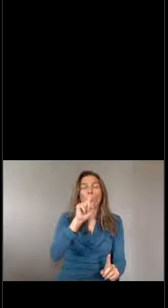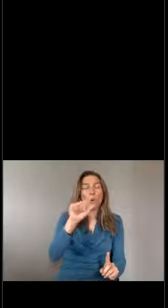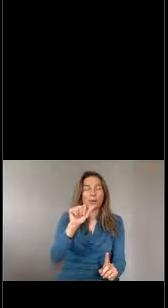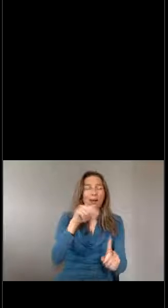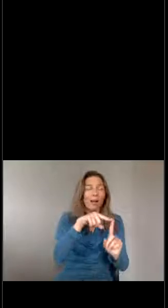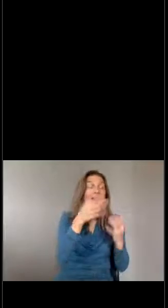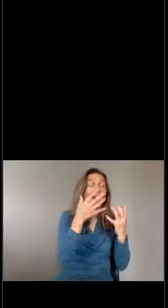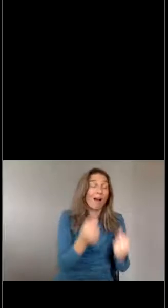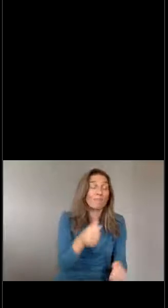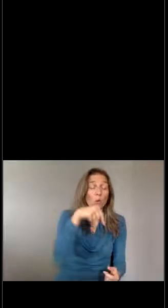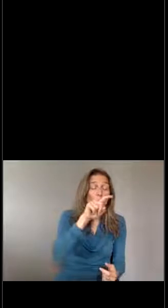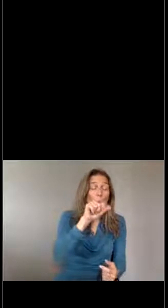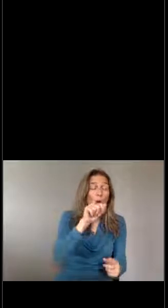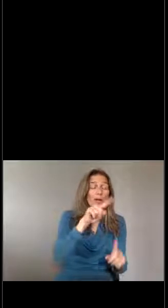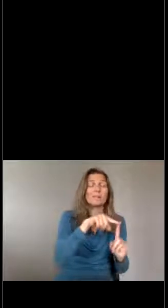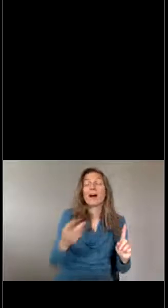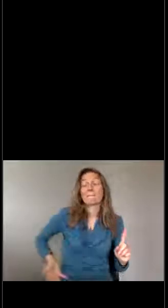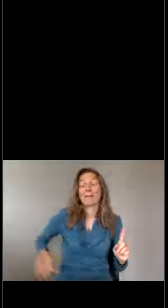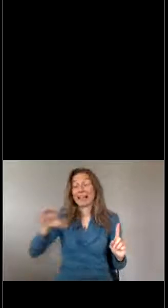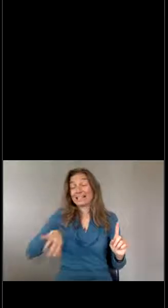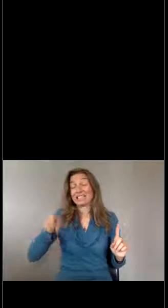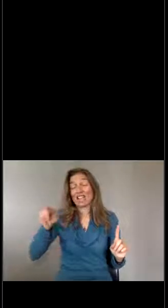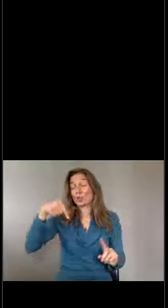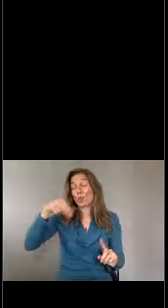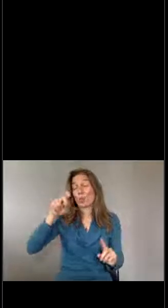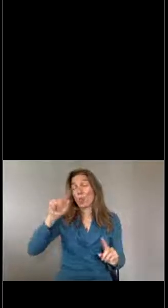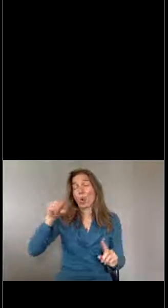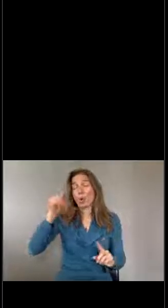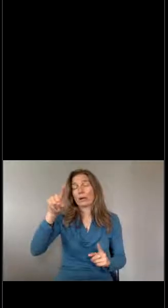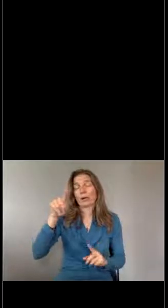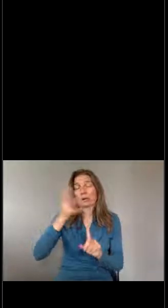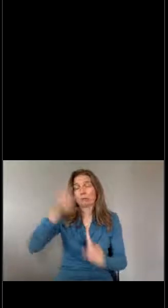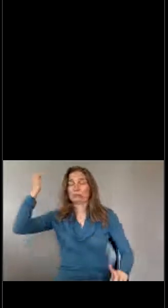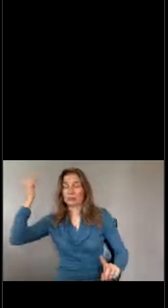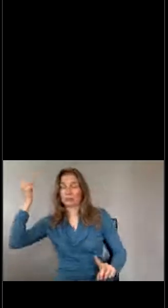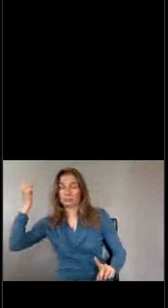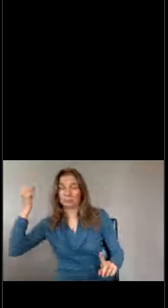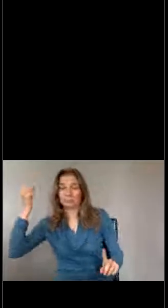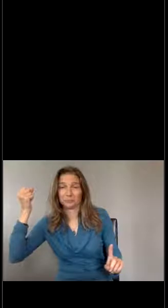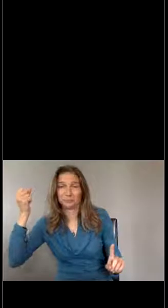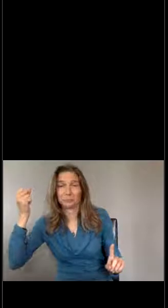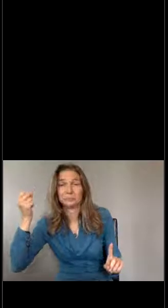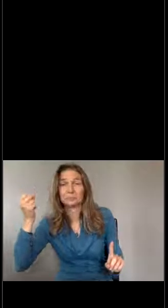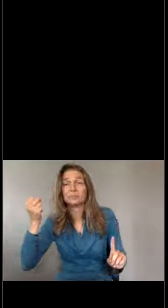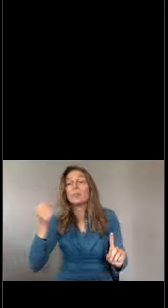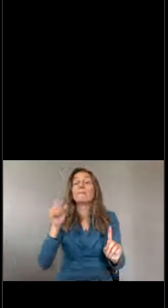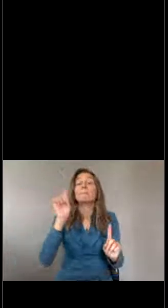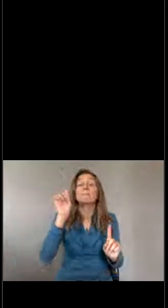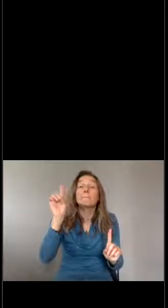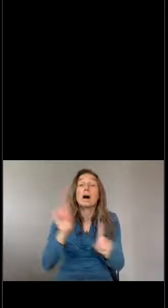as well as subsidized training and job matching. This is trying to improve the employment opportunities.